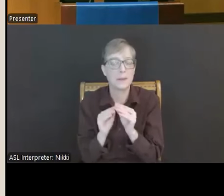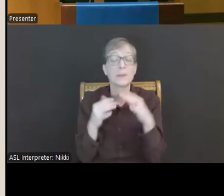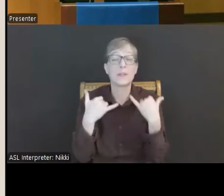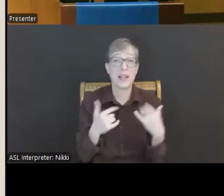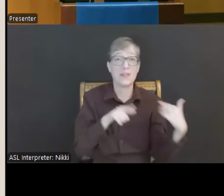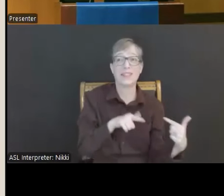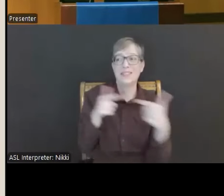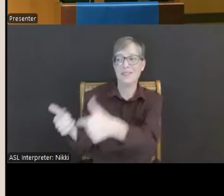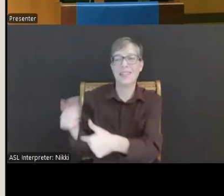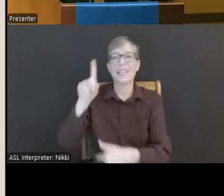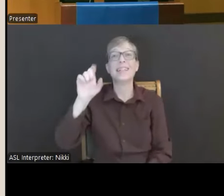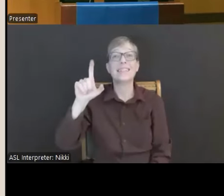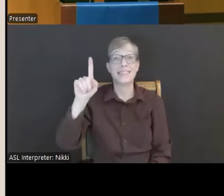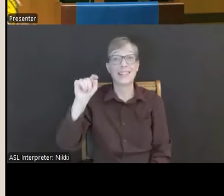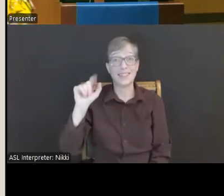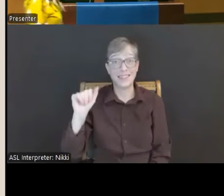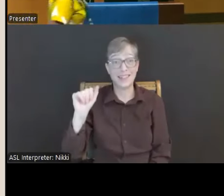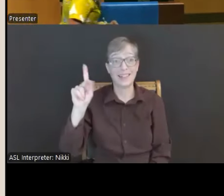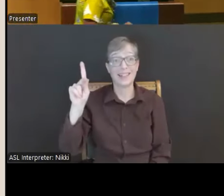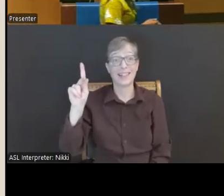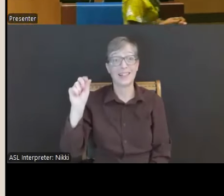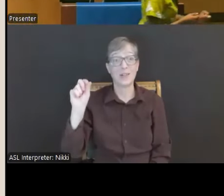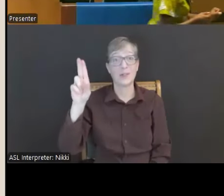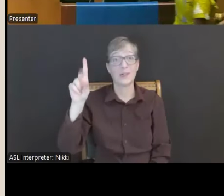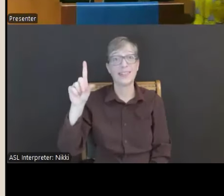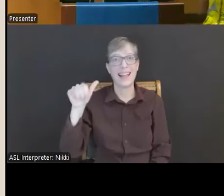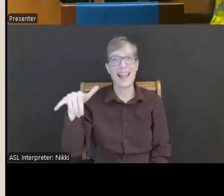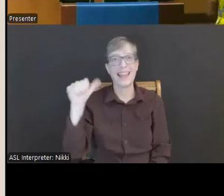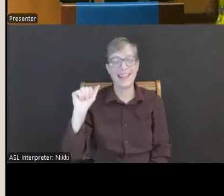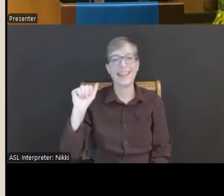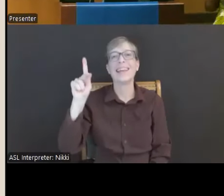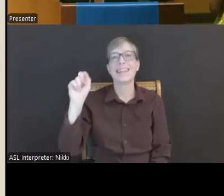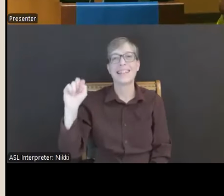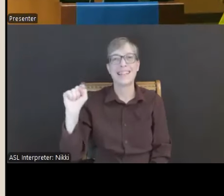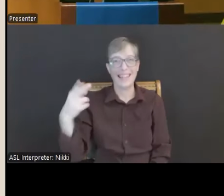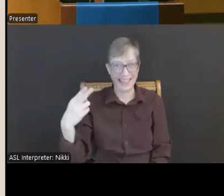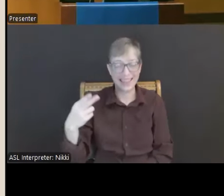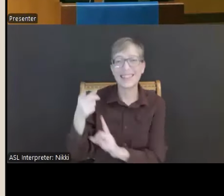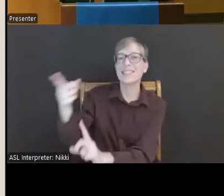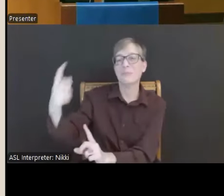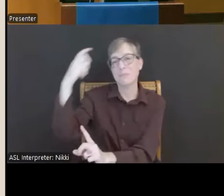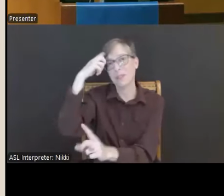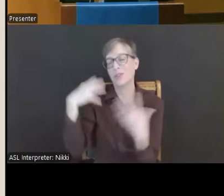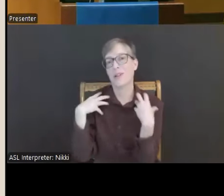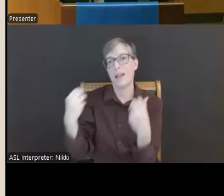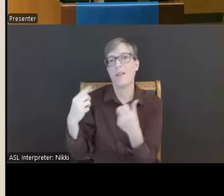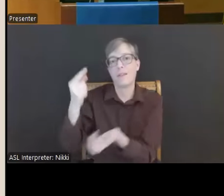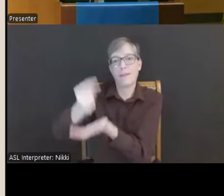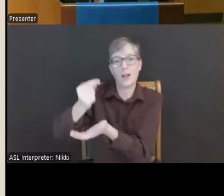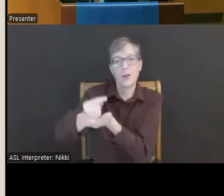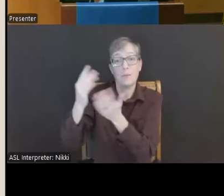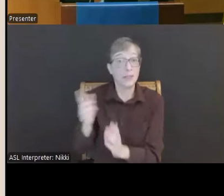Kaya Keith who is a uh mental health therapist at our East River Road location and in addition to